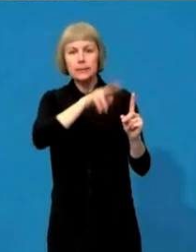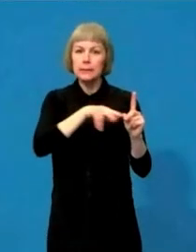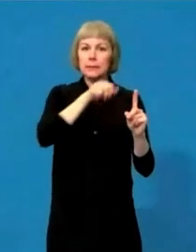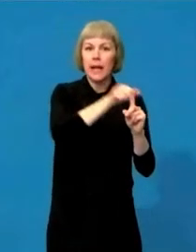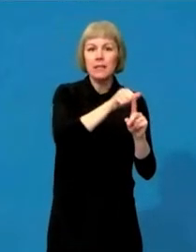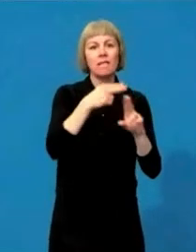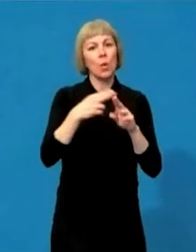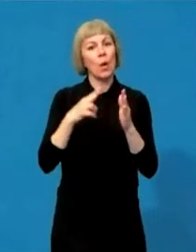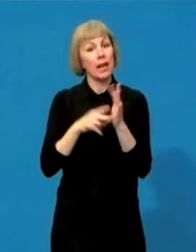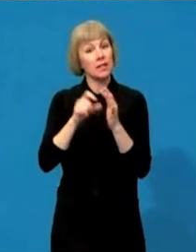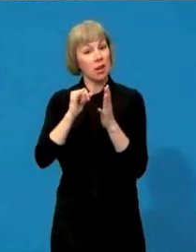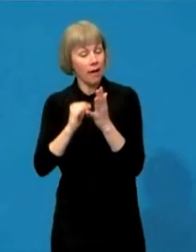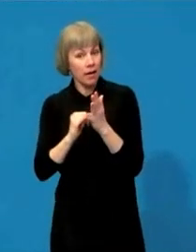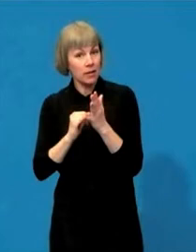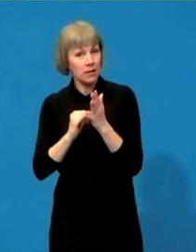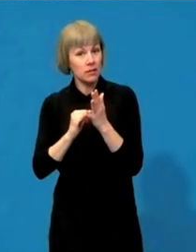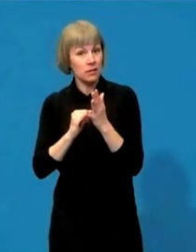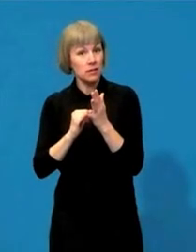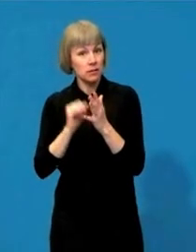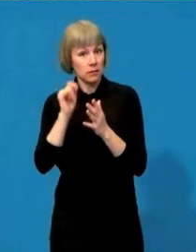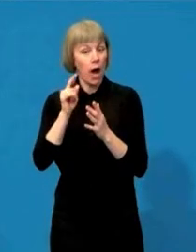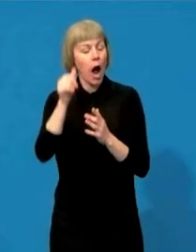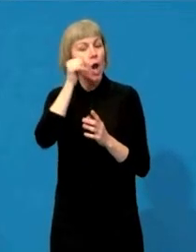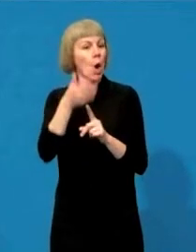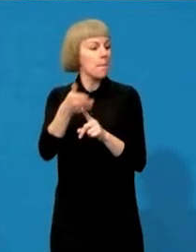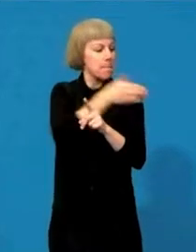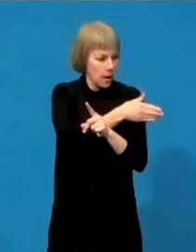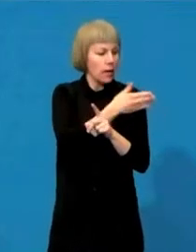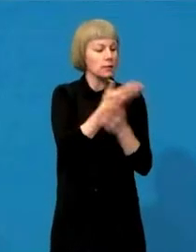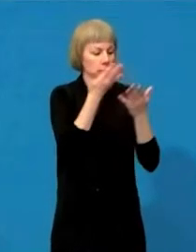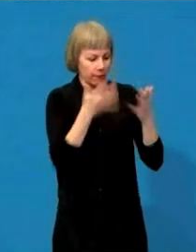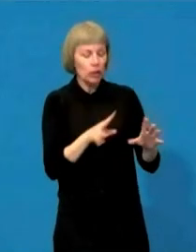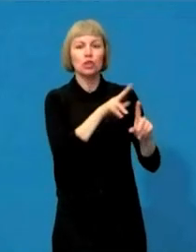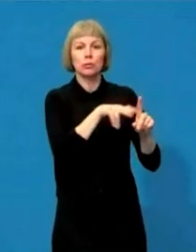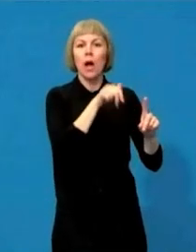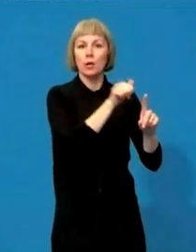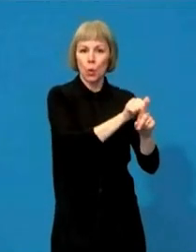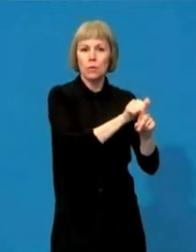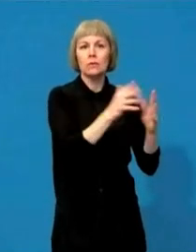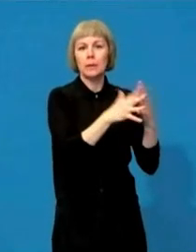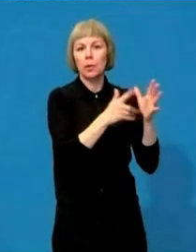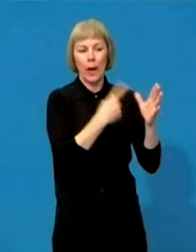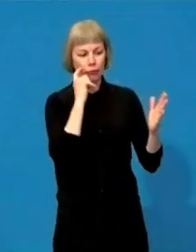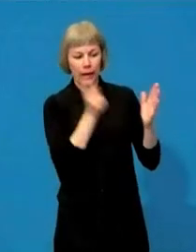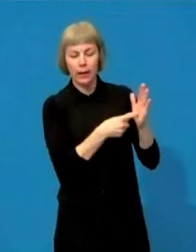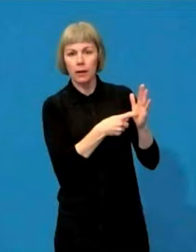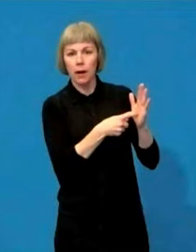there had been a diagnosis made by the - and recognised by the state? Can I make a comment on that.